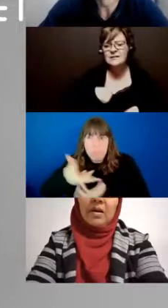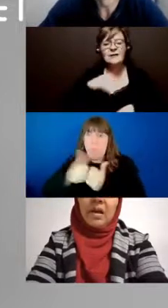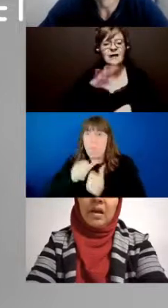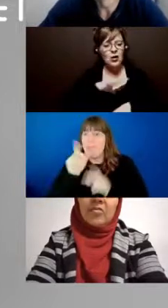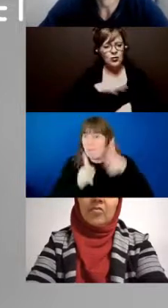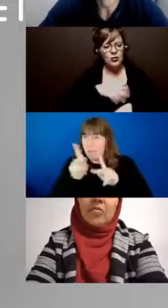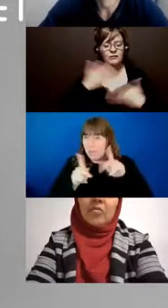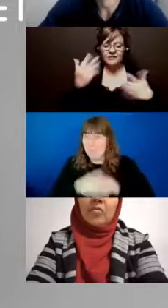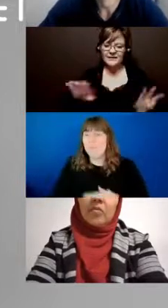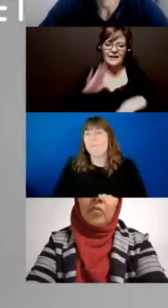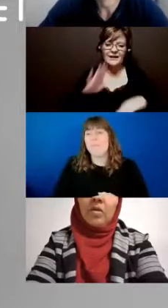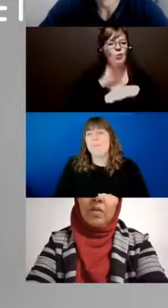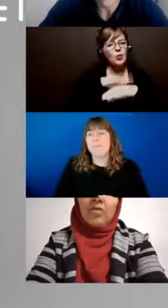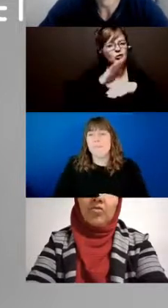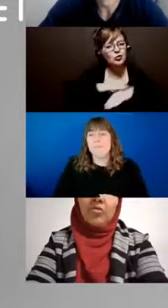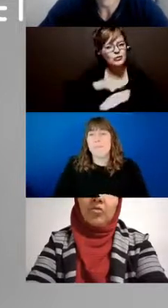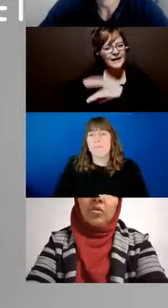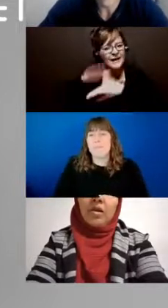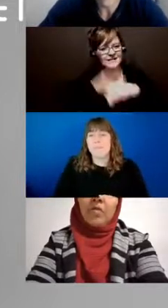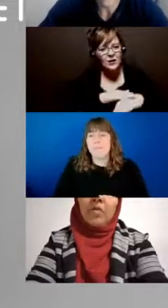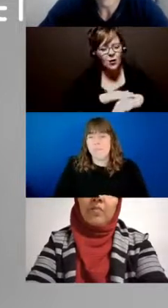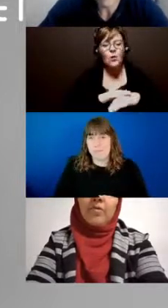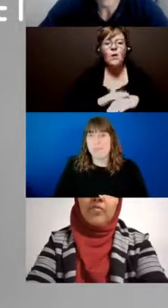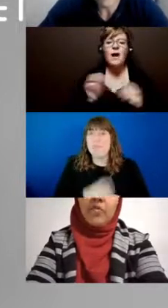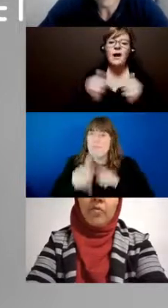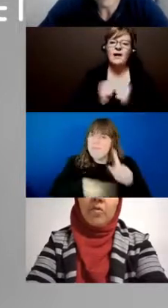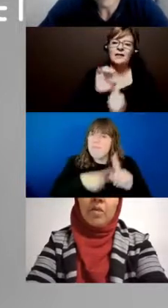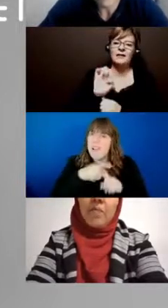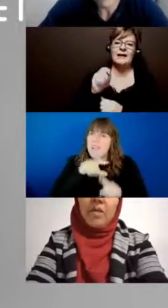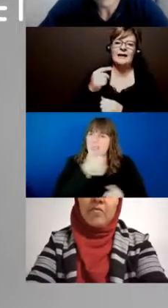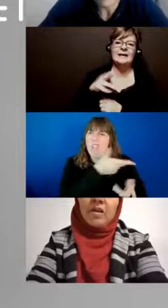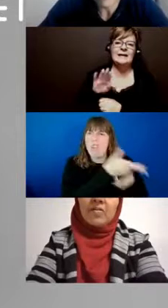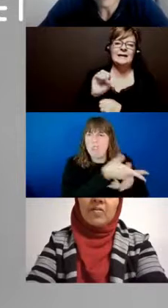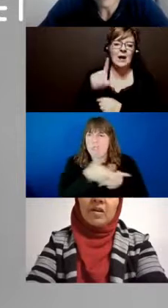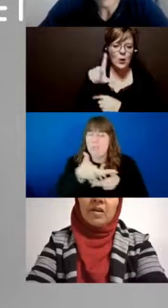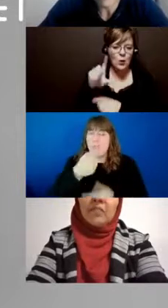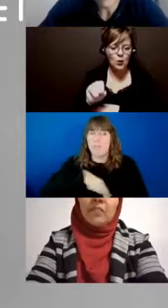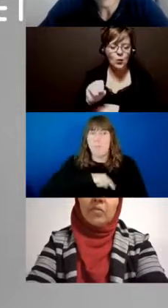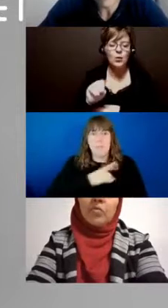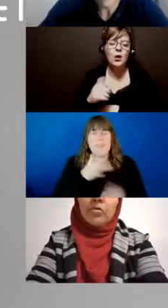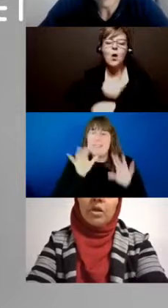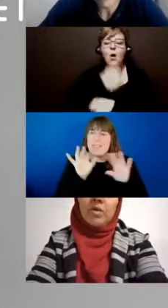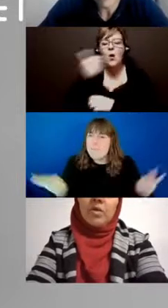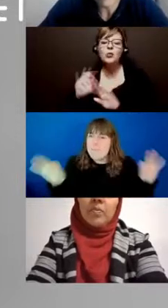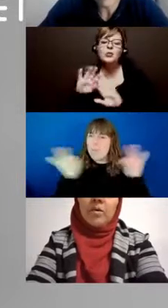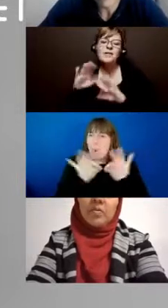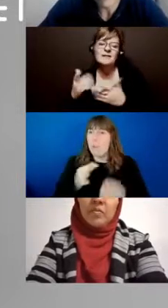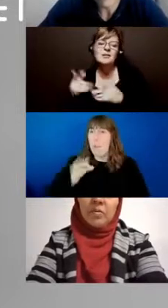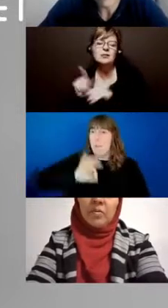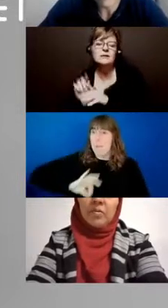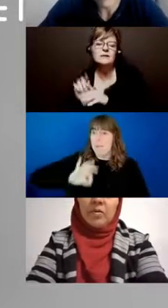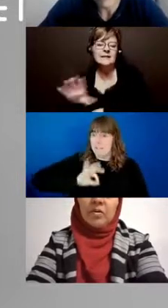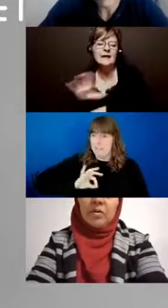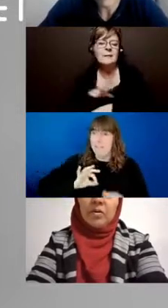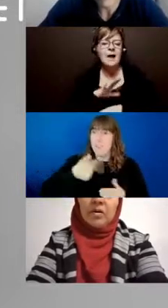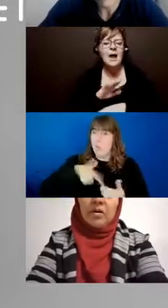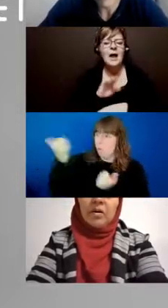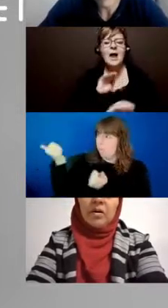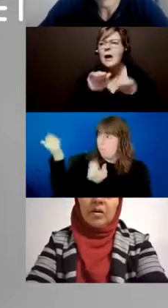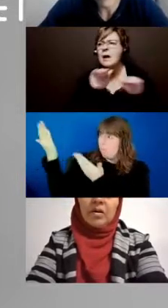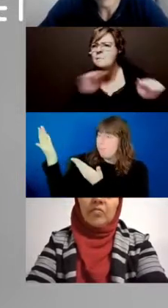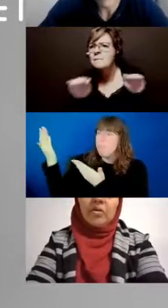and we want to make sure that we bring forward a benefit rooted in our principles which